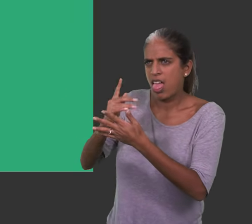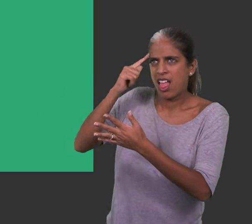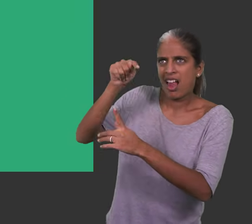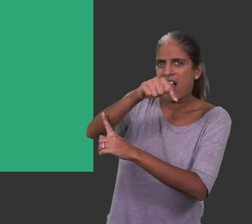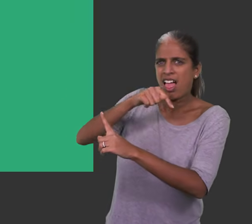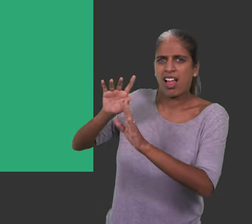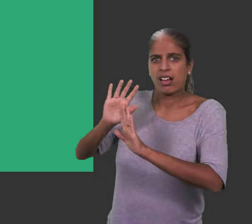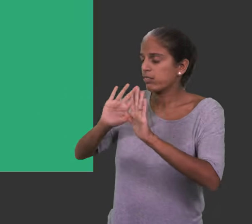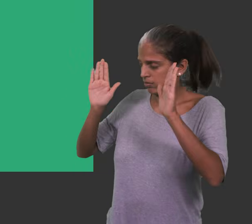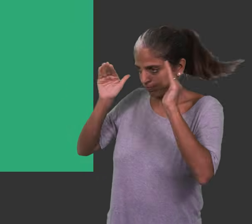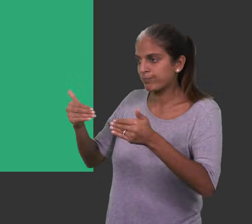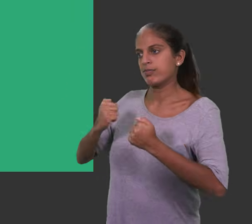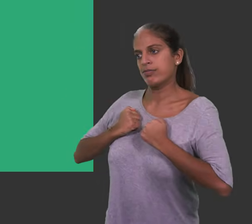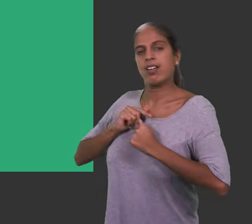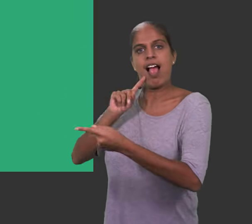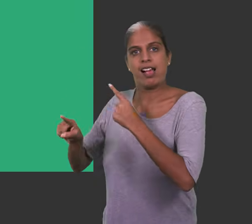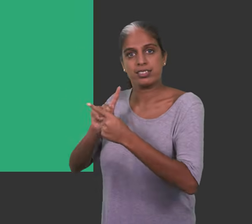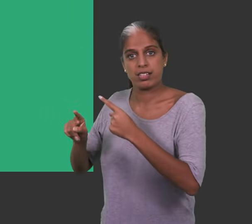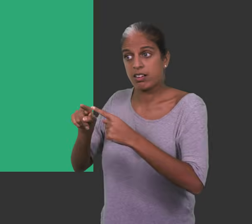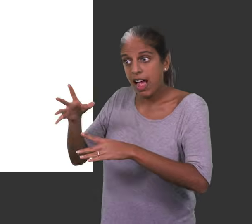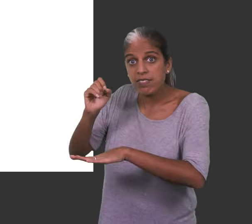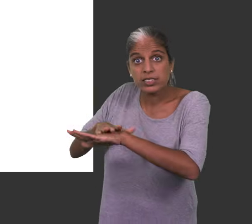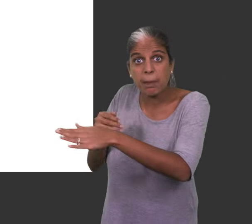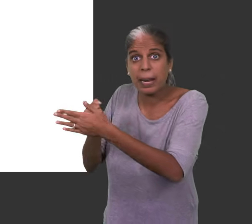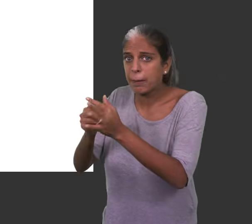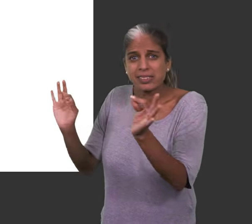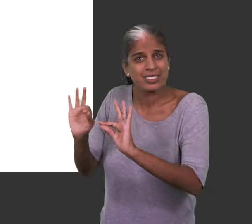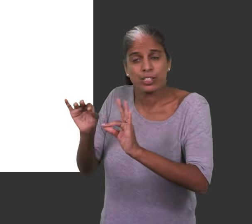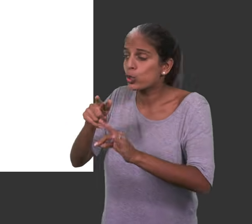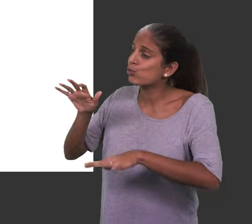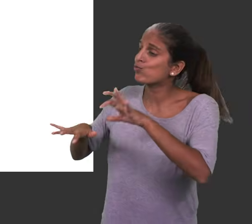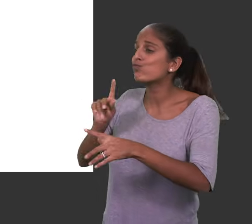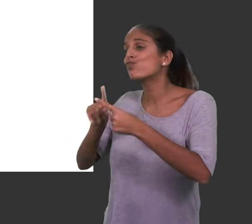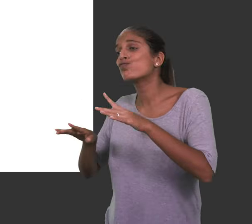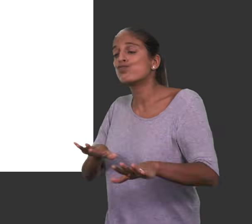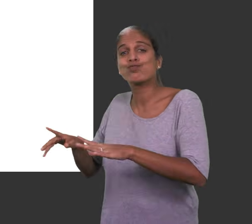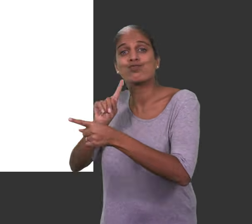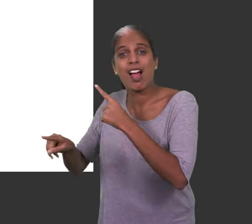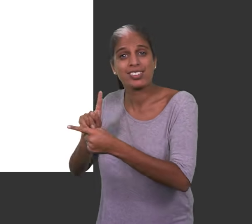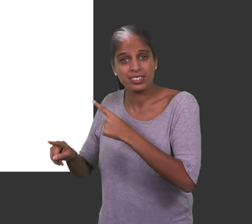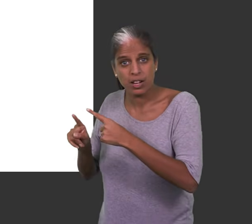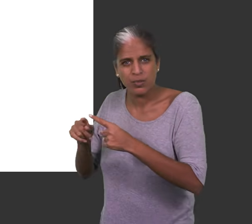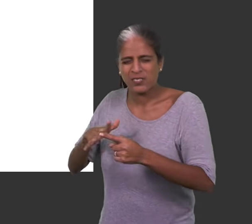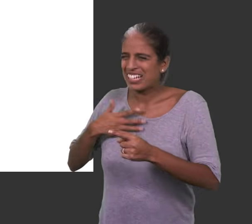so you have a real chance to think about how to respond. If you feel you might need some extra support before taking the test,